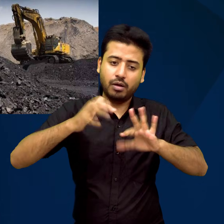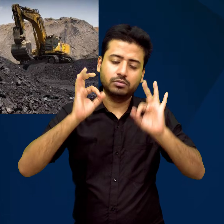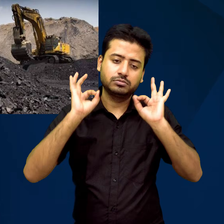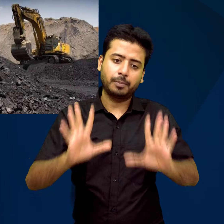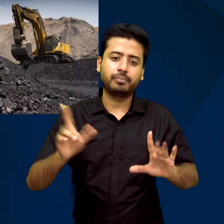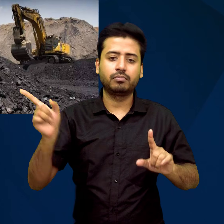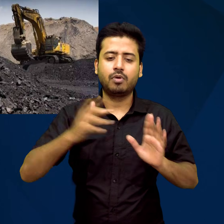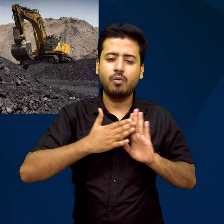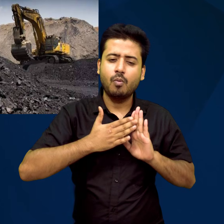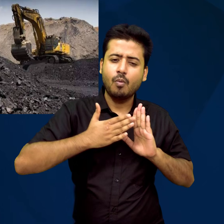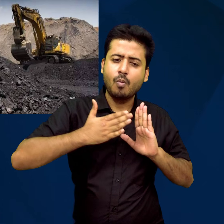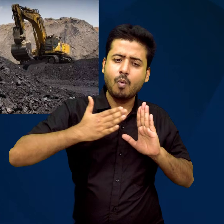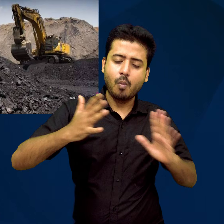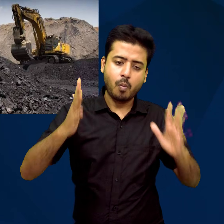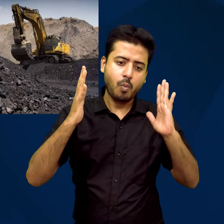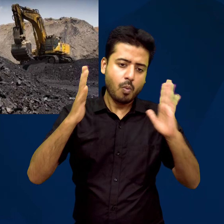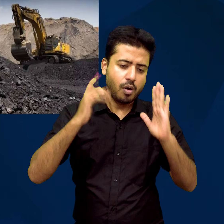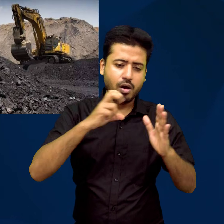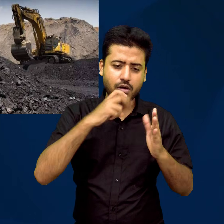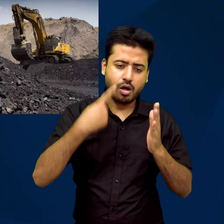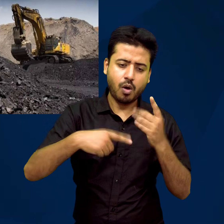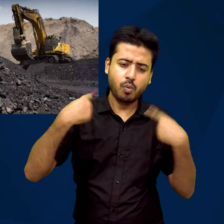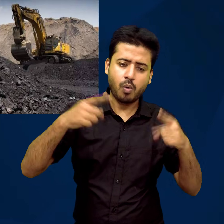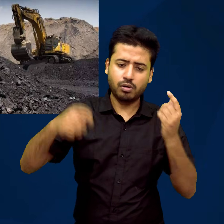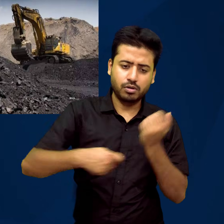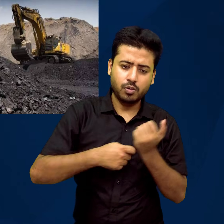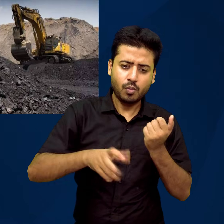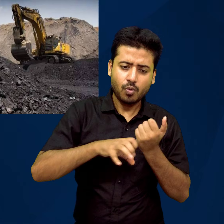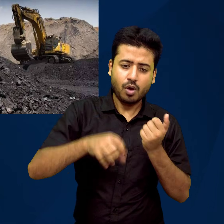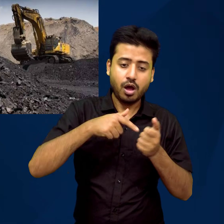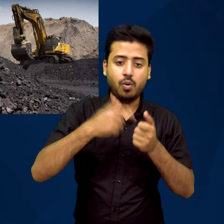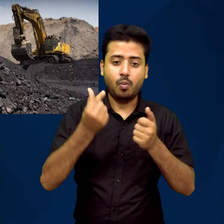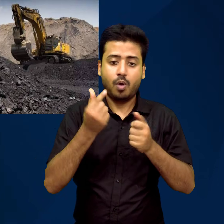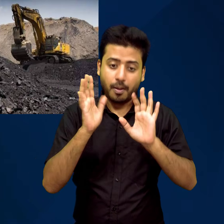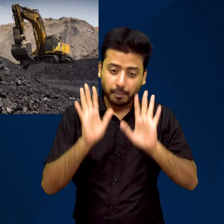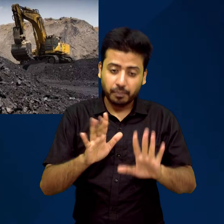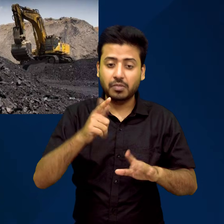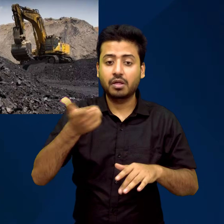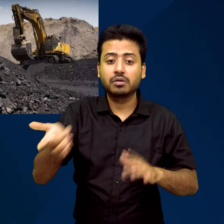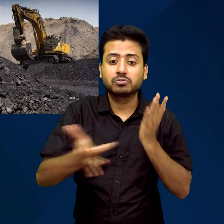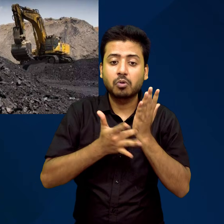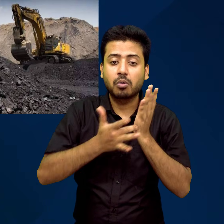with starches and flour. It prevents the active chemicals from touching the zinc directly while